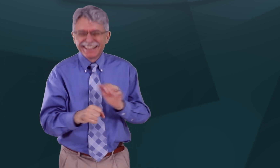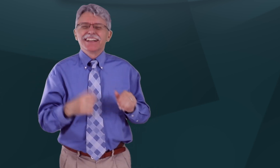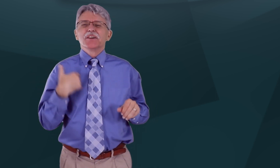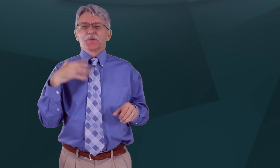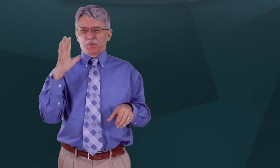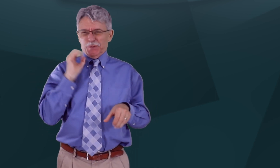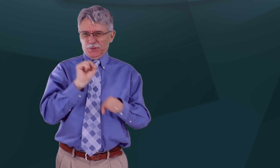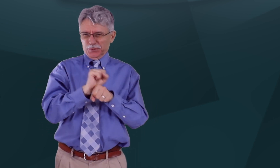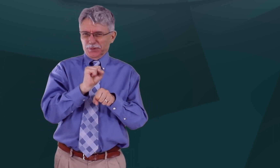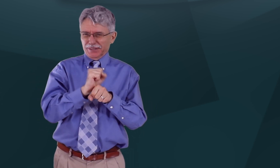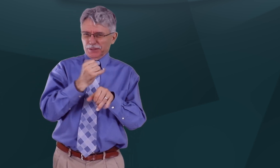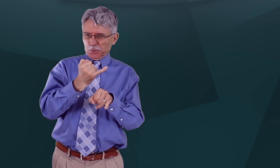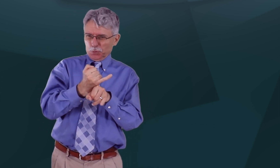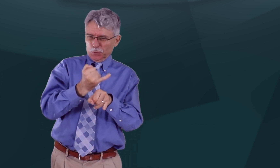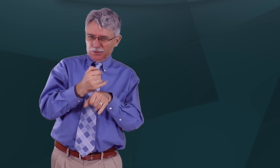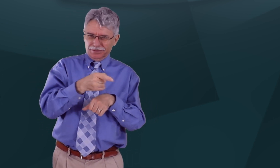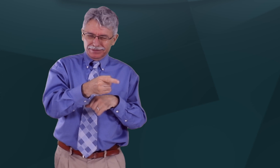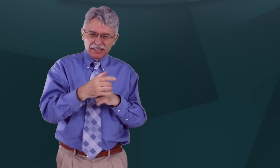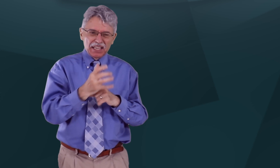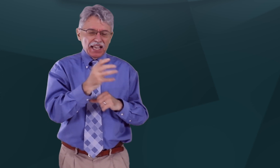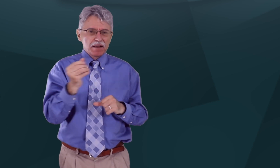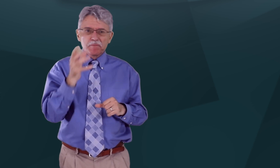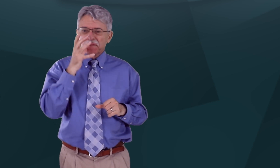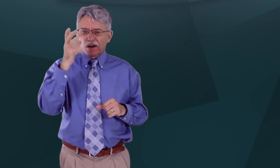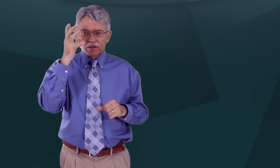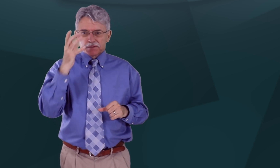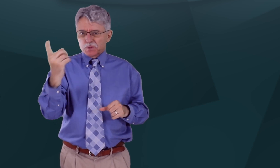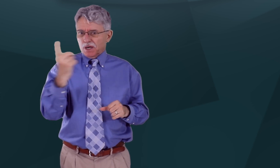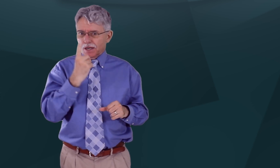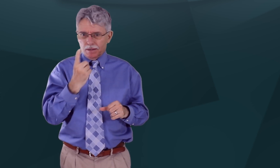But we worked at residential schools and often parents would come with --